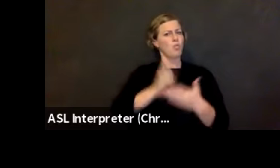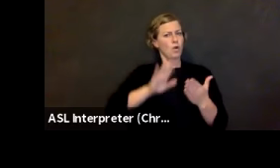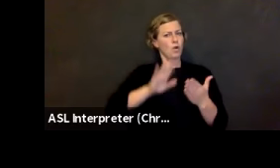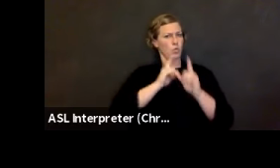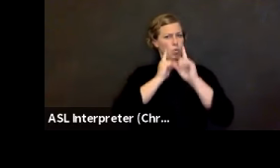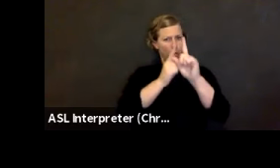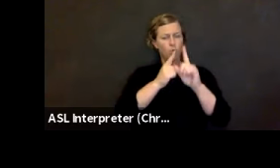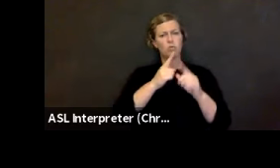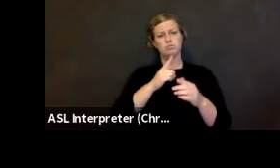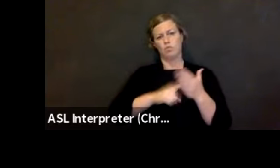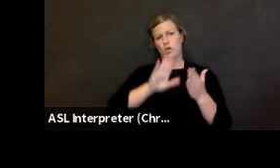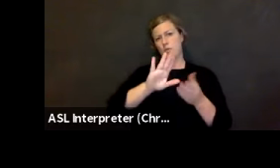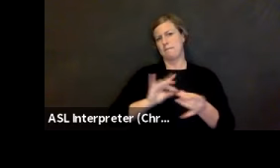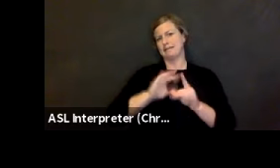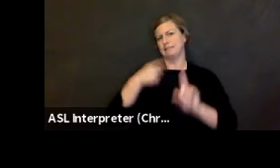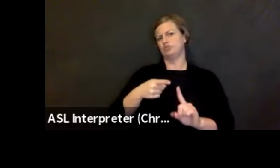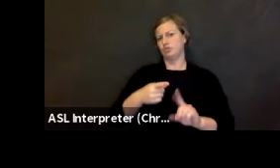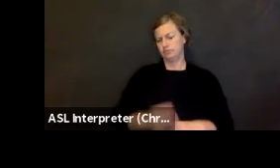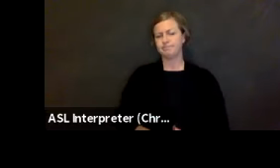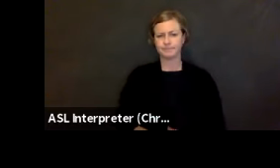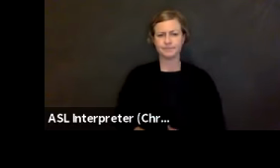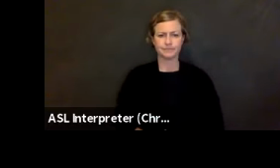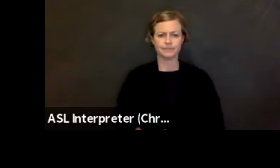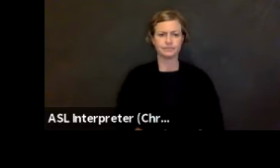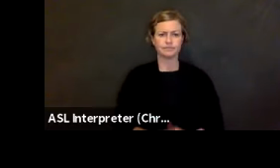relevant and